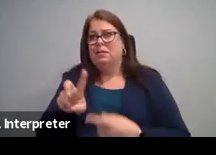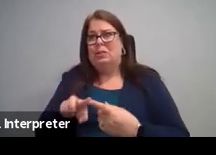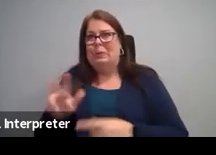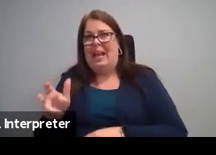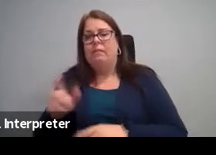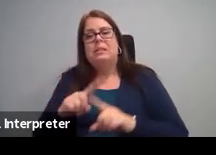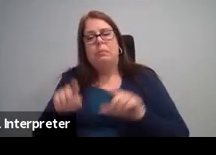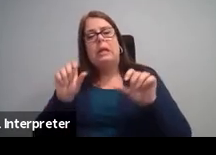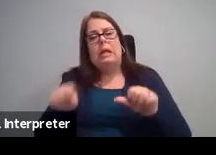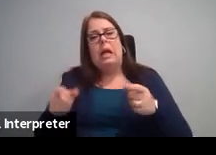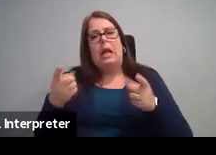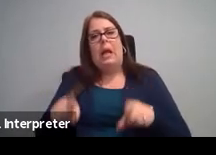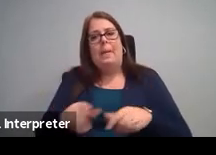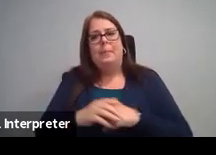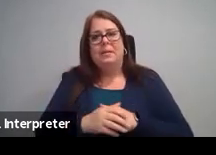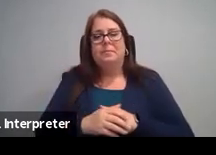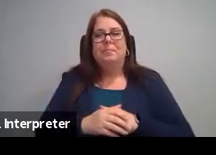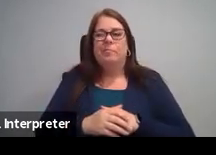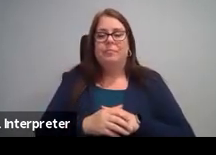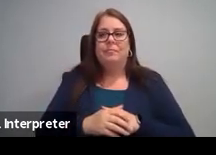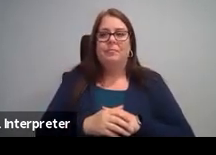Cathy Reznicek: I'll have Lori talk about which courses are going to are available.